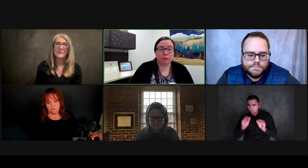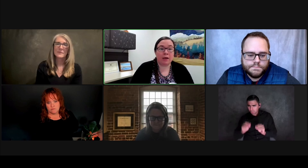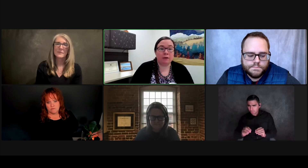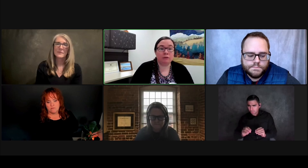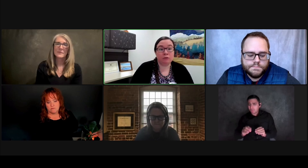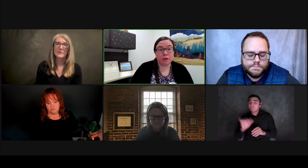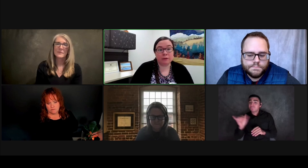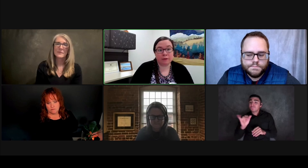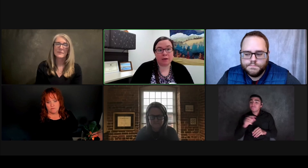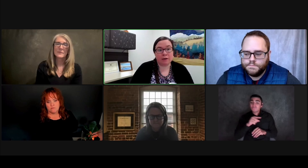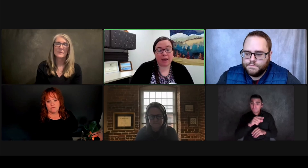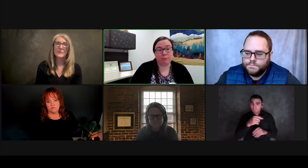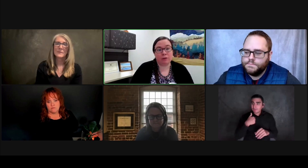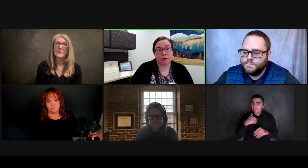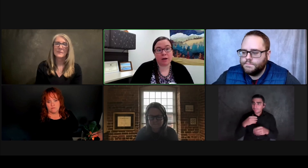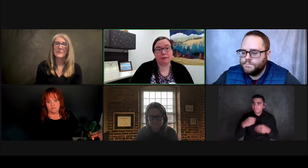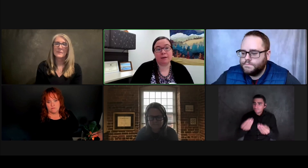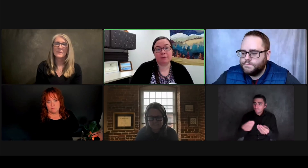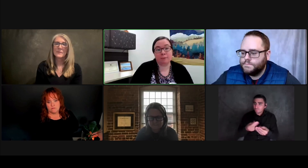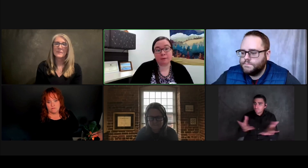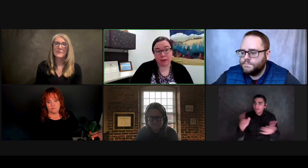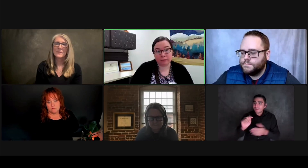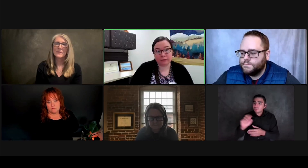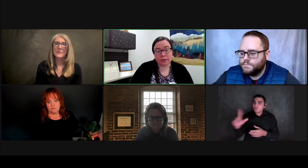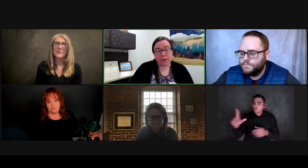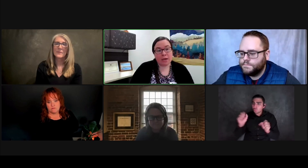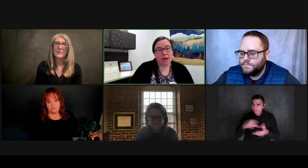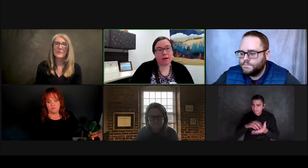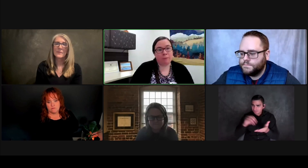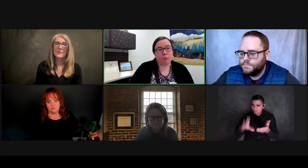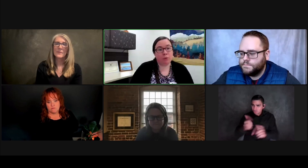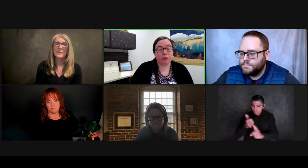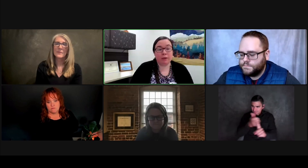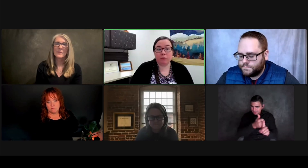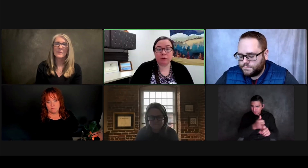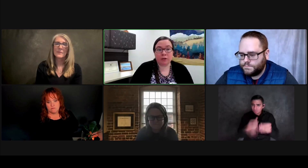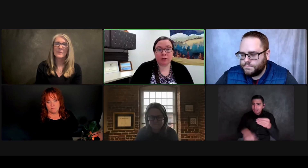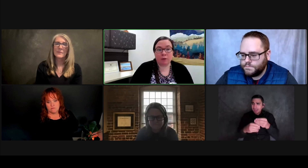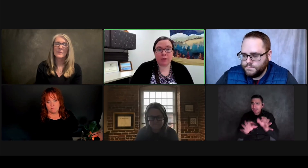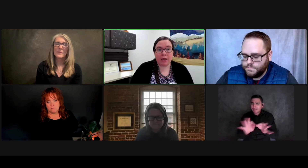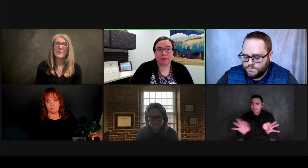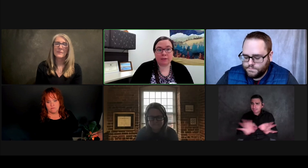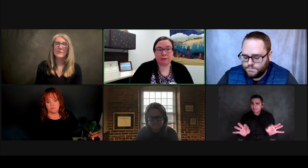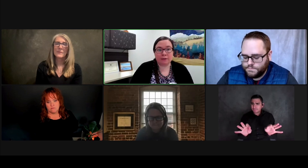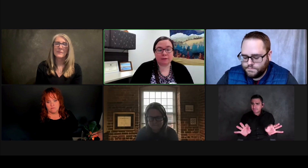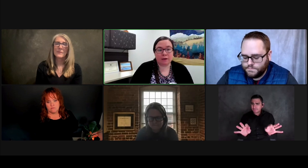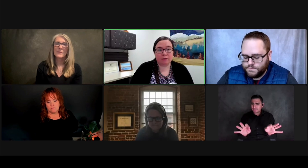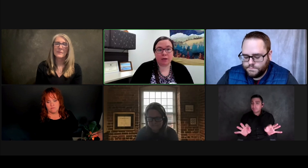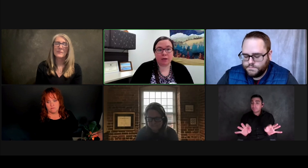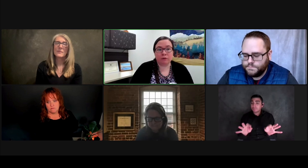so that students can caption their content themselves. We're really fortunate that we have an instance of Kaltura